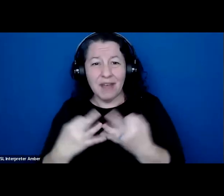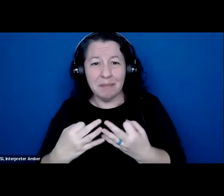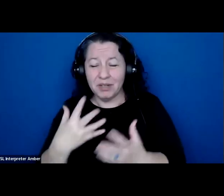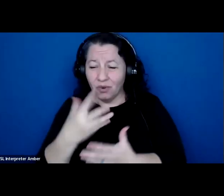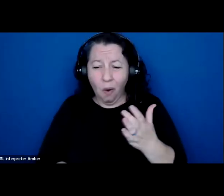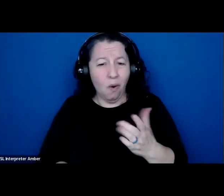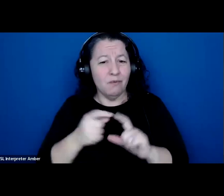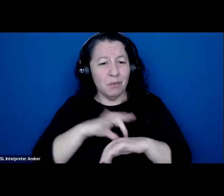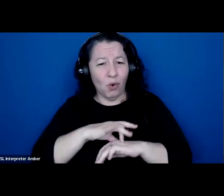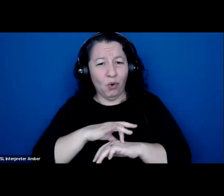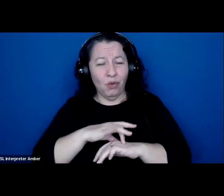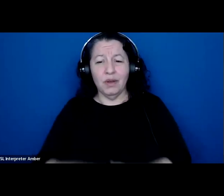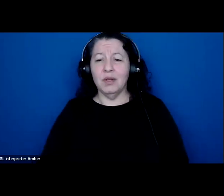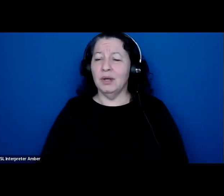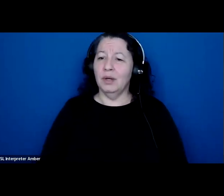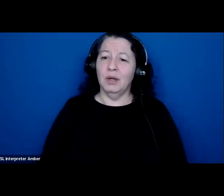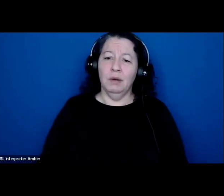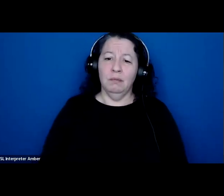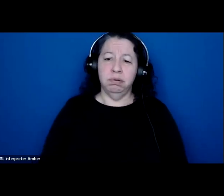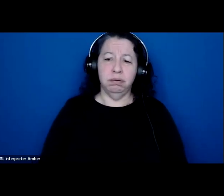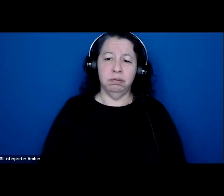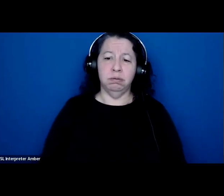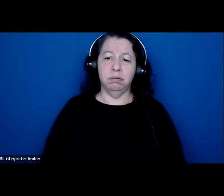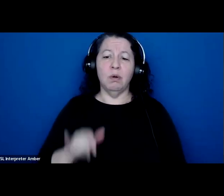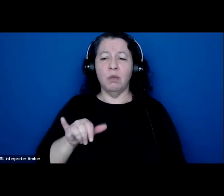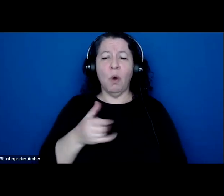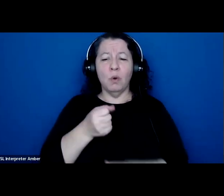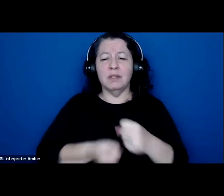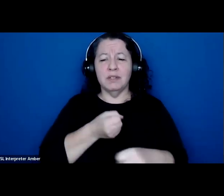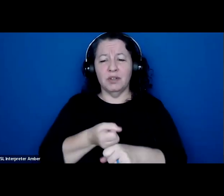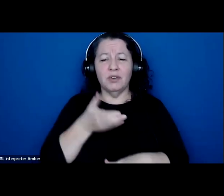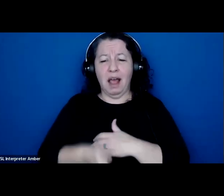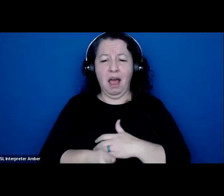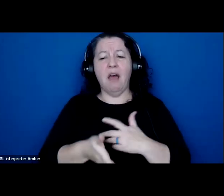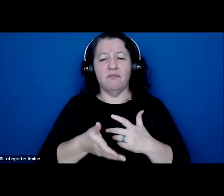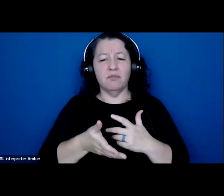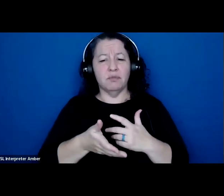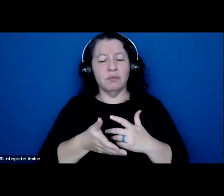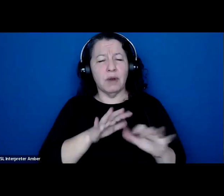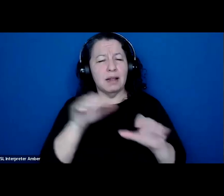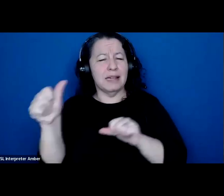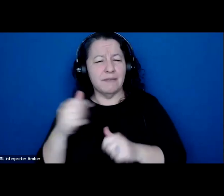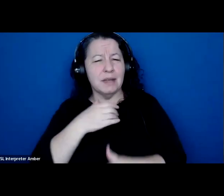In the years after leaving the Marines, as I sought to process my experience, to really come to terms with what